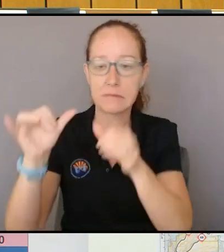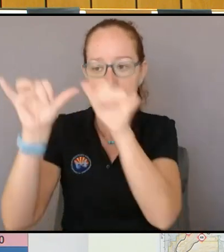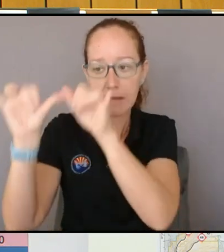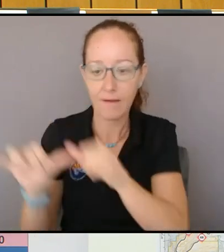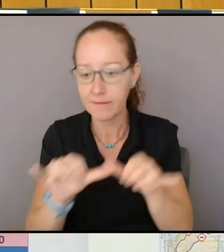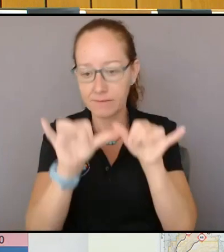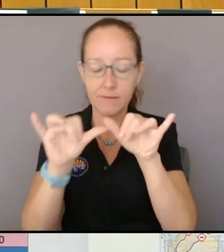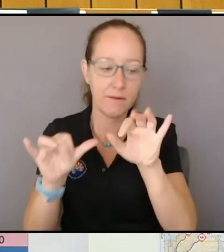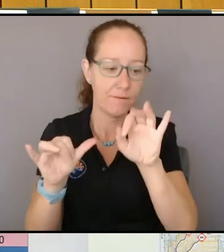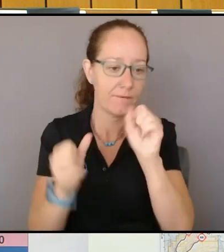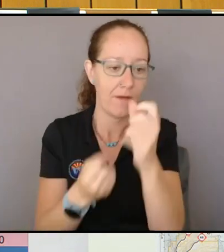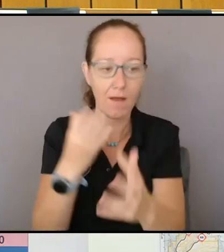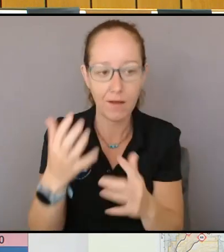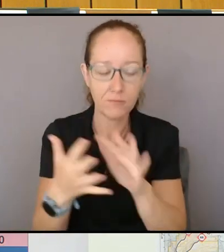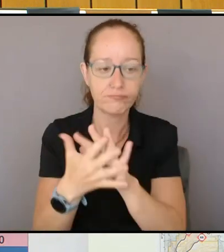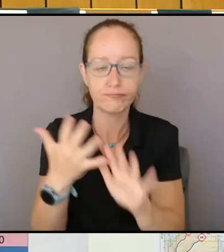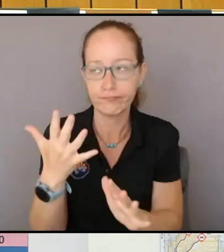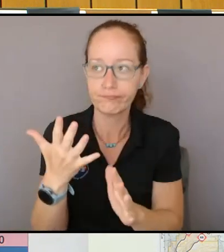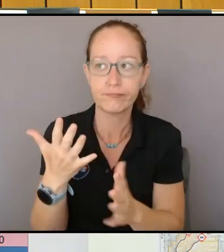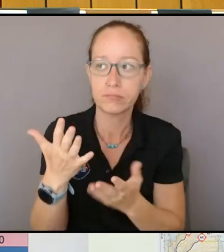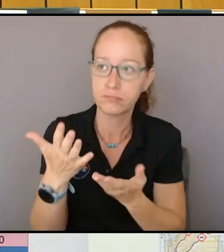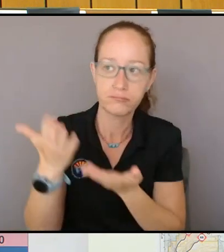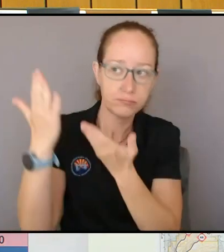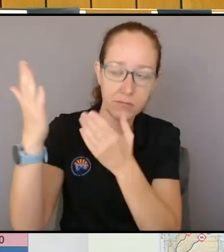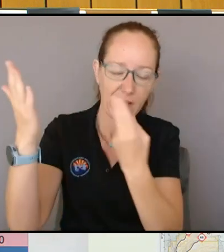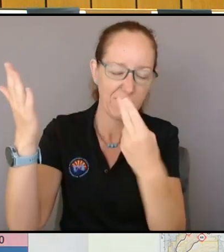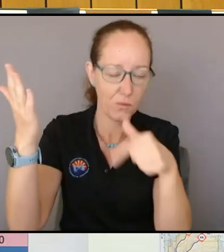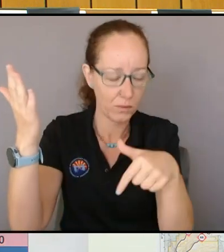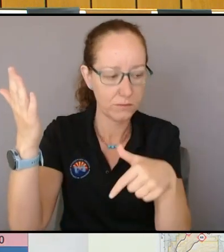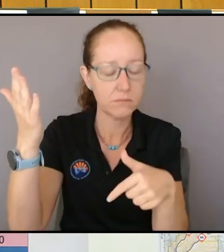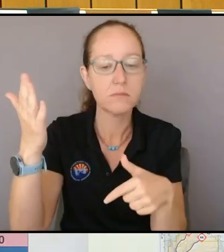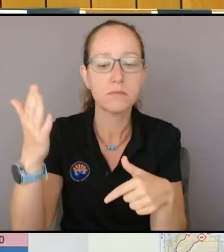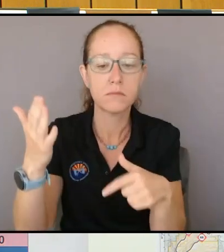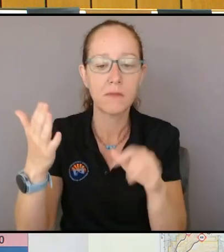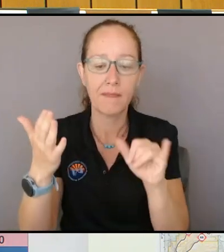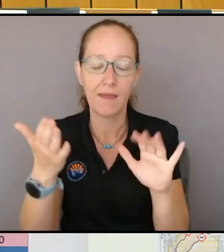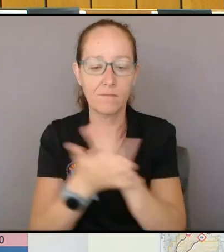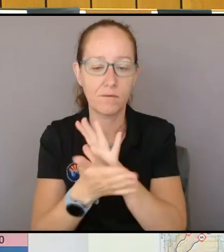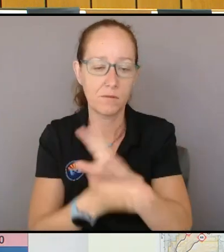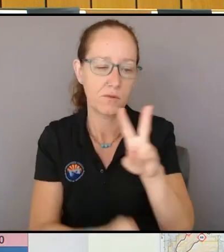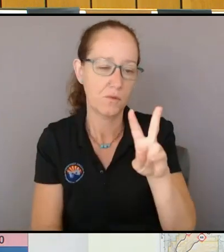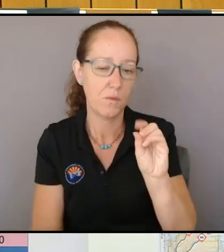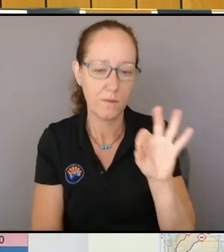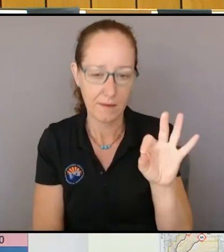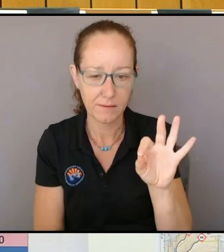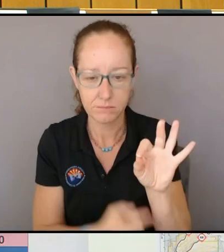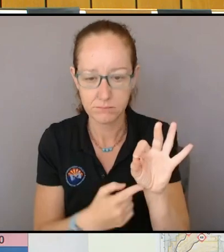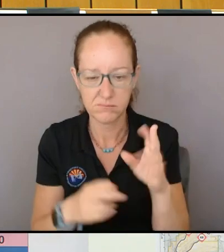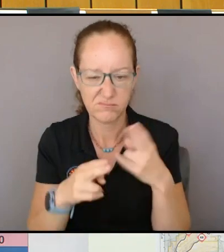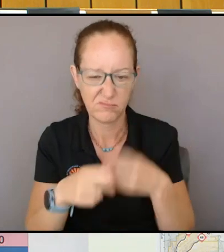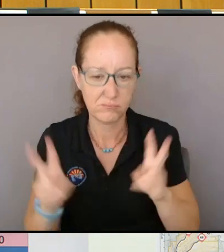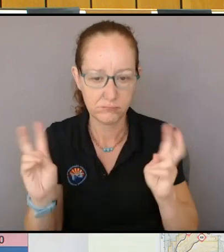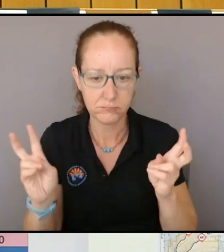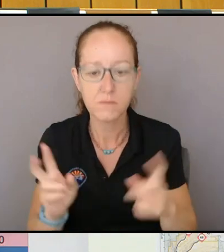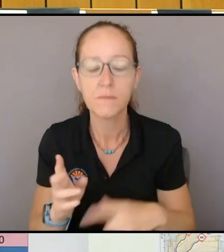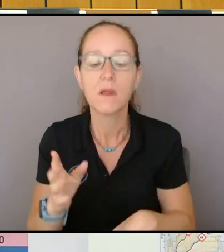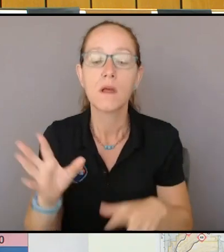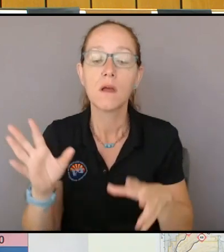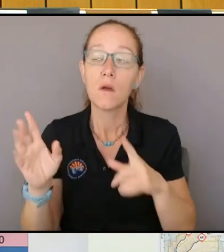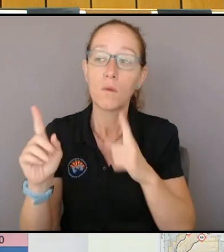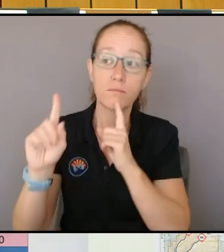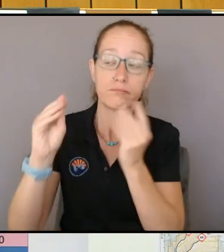our higher headquarters-- we reported the fire at 303,341